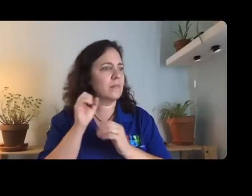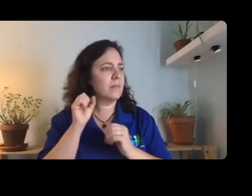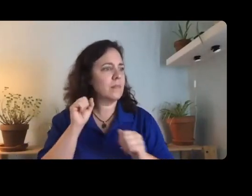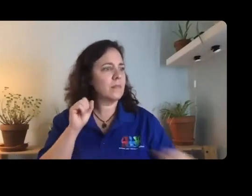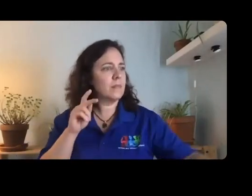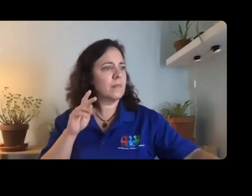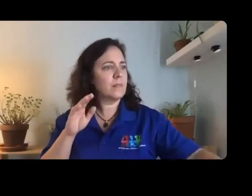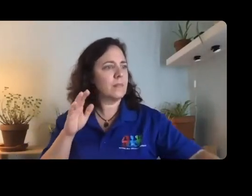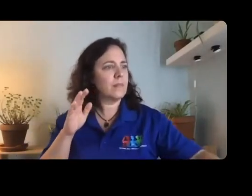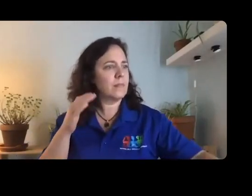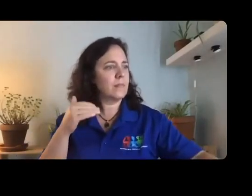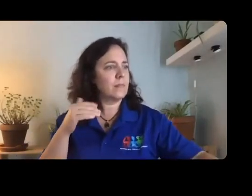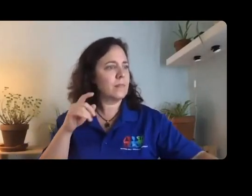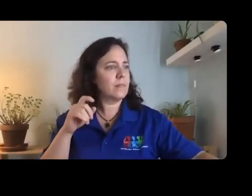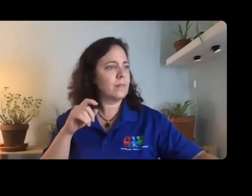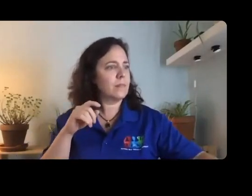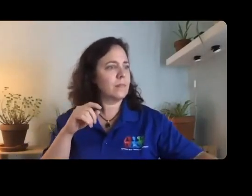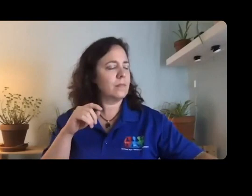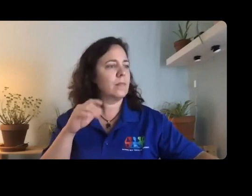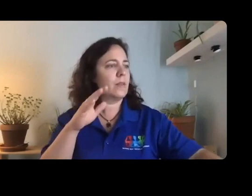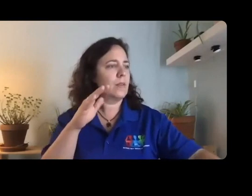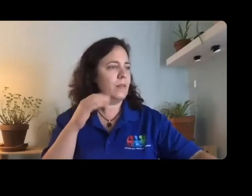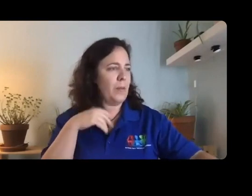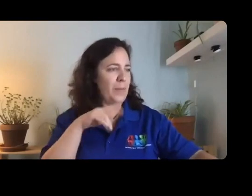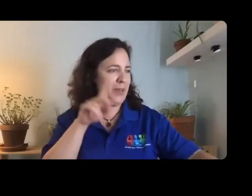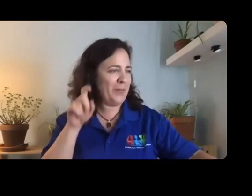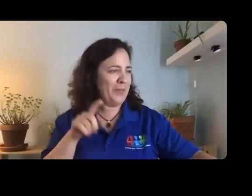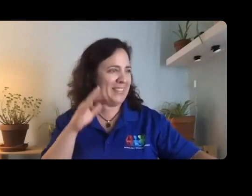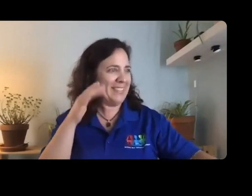are offered. > Well, all very important information!